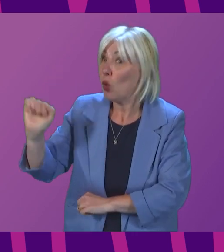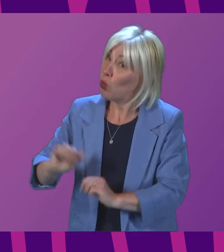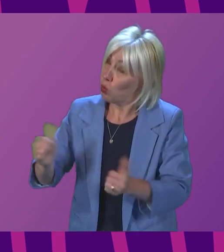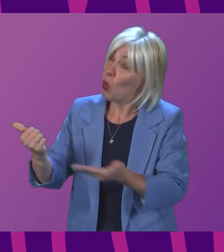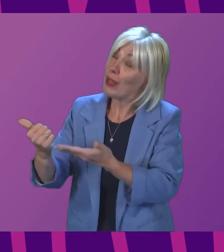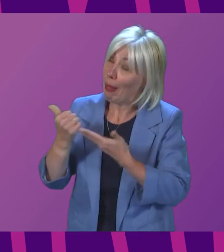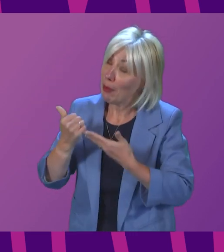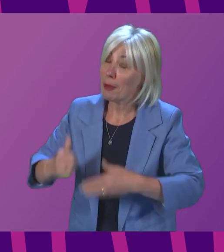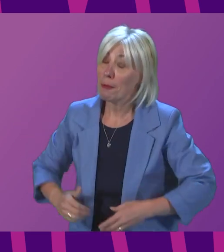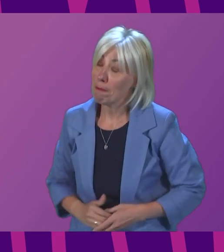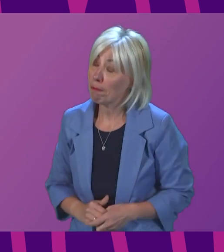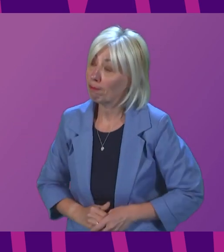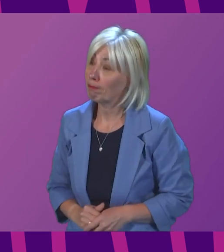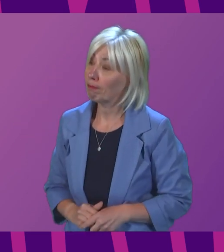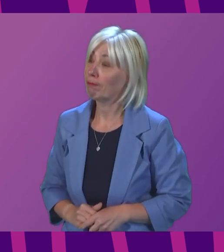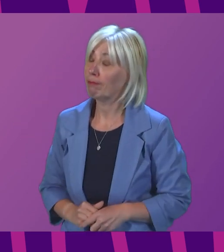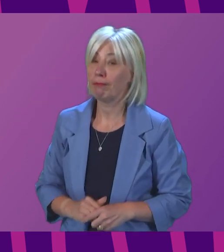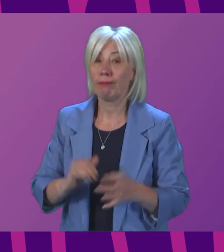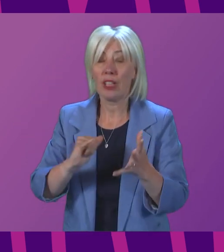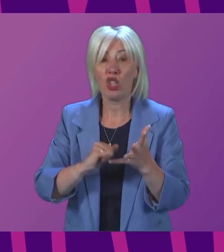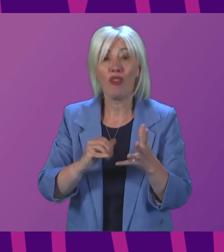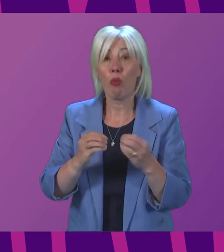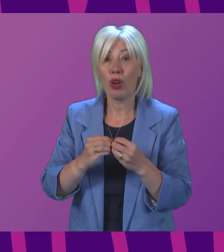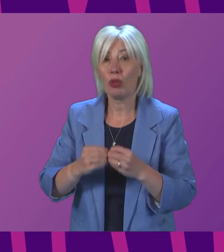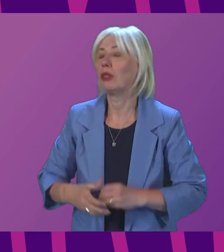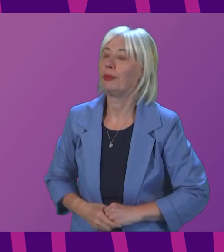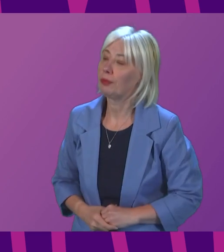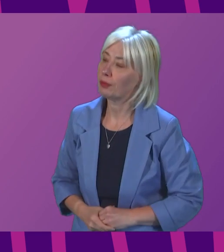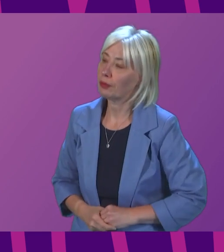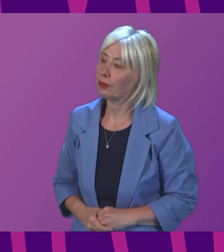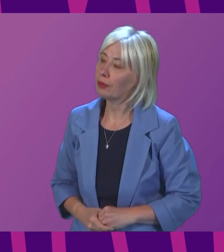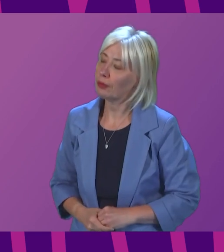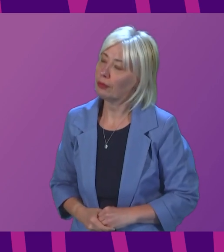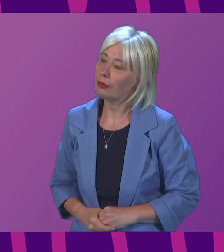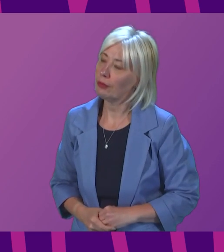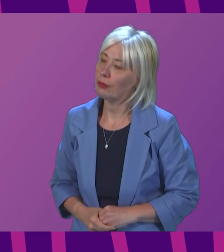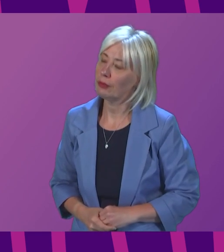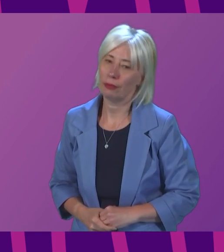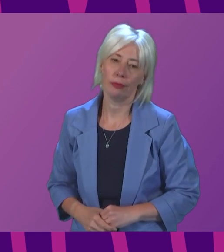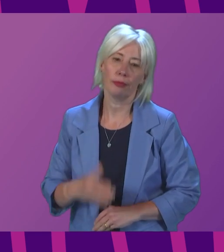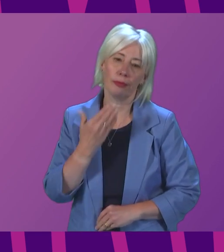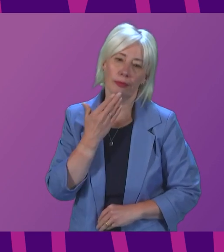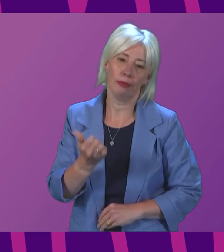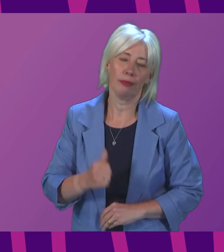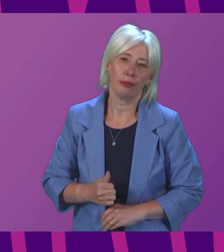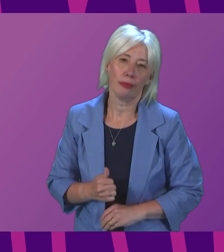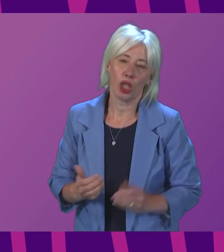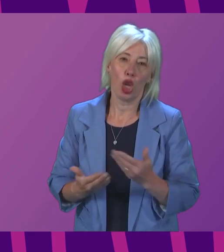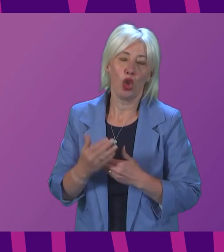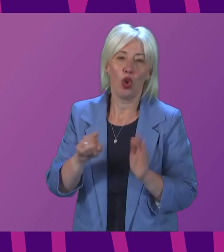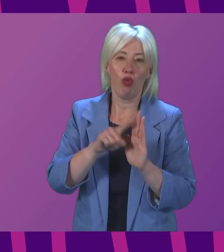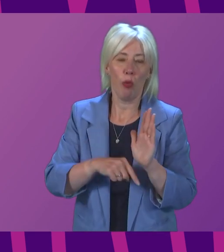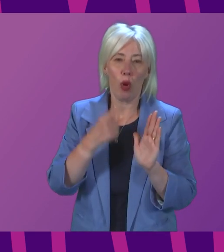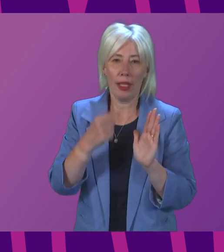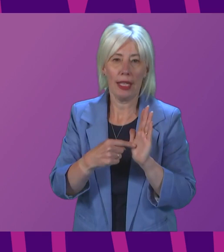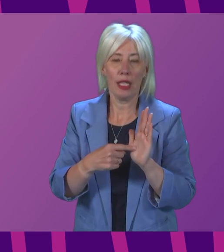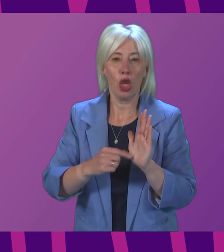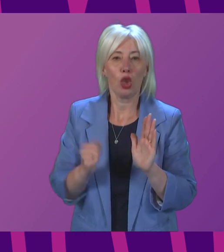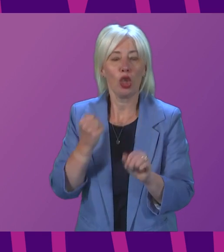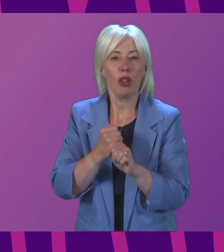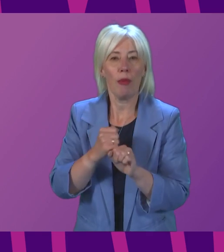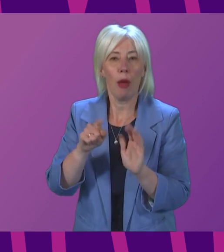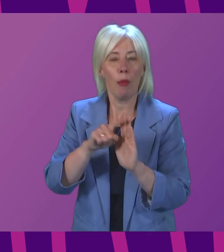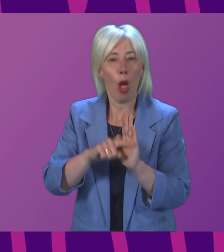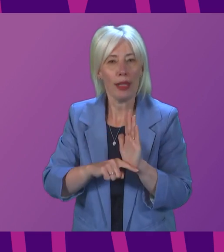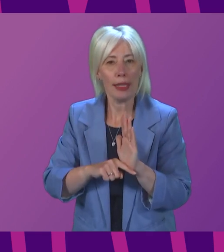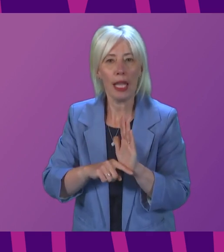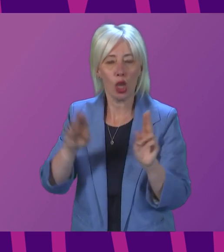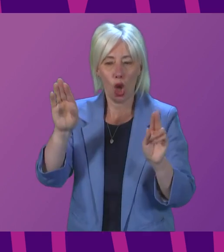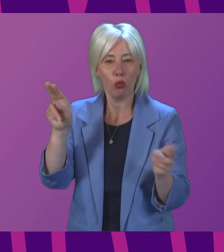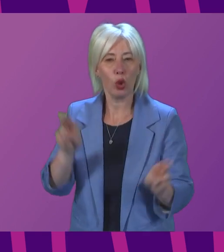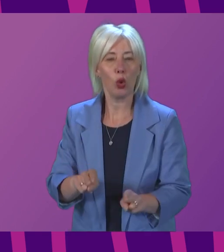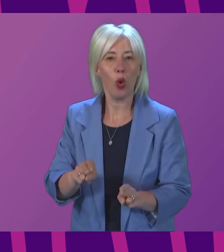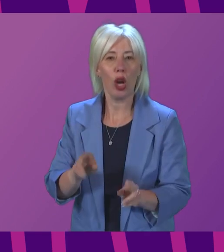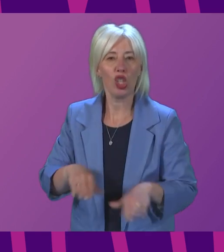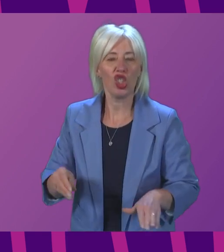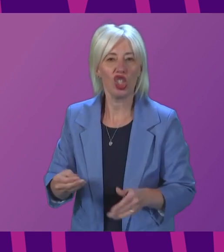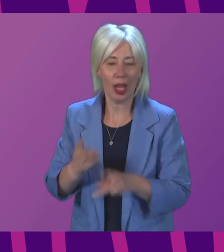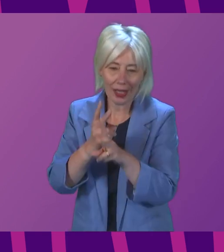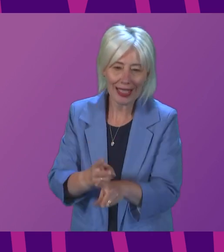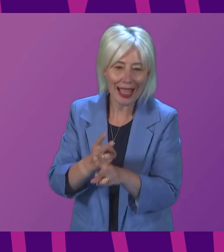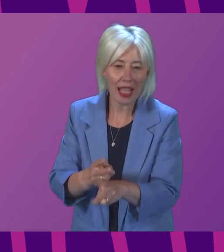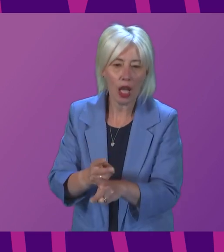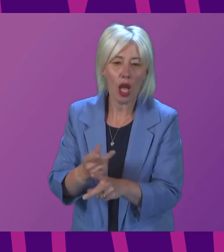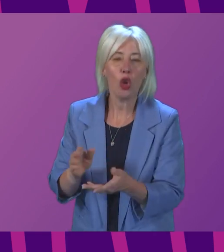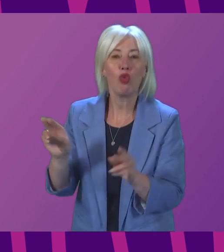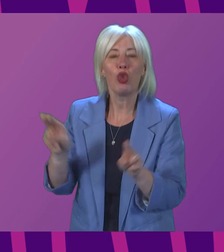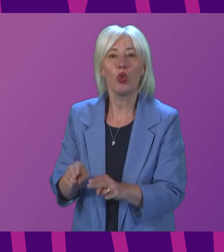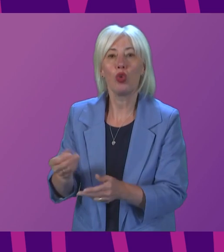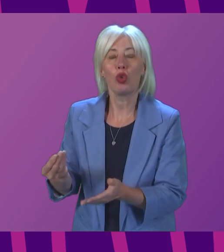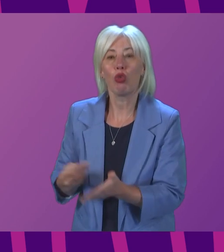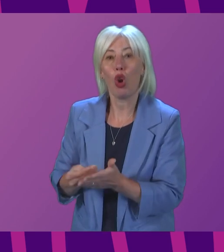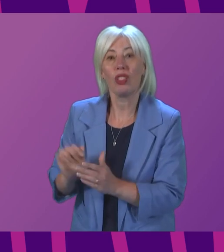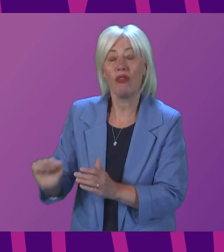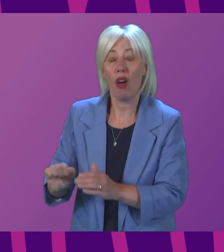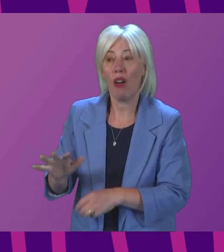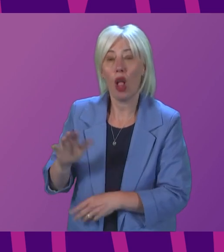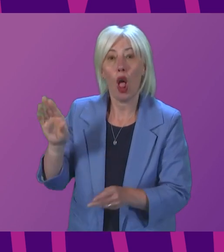long way.